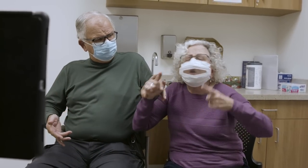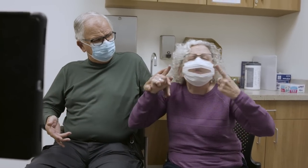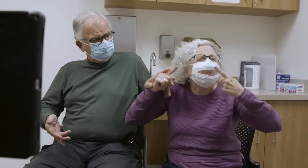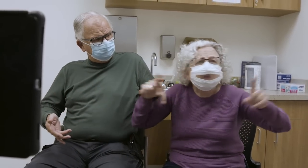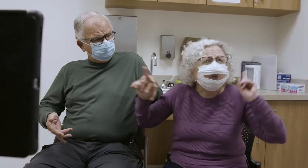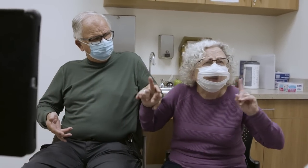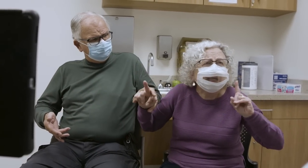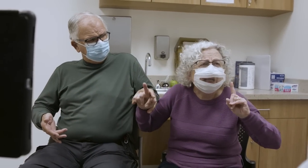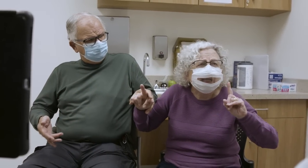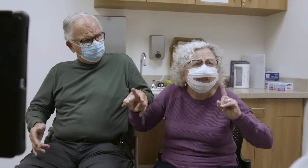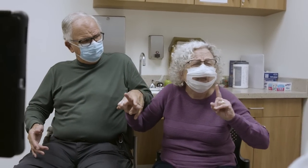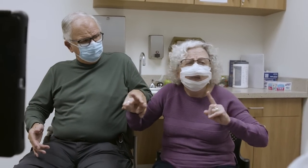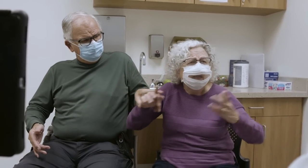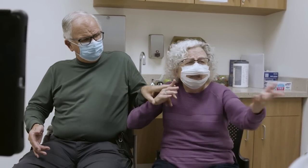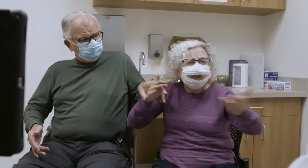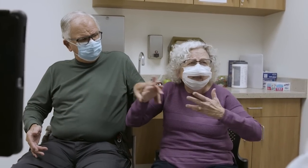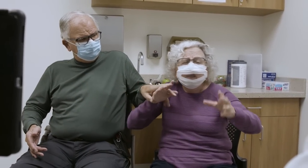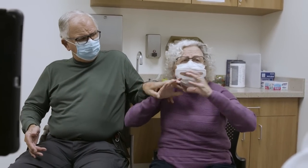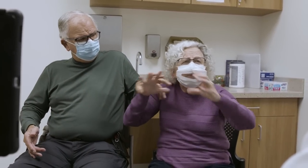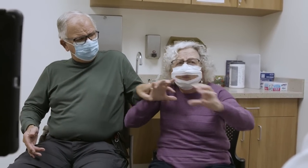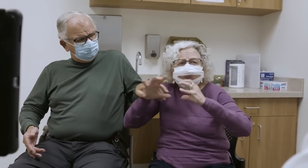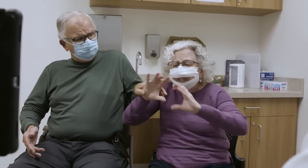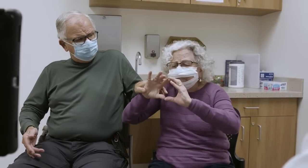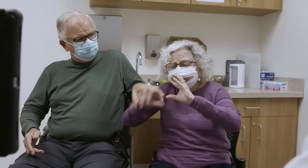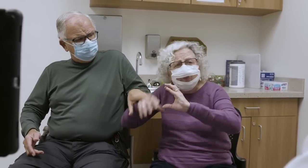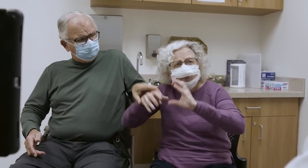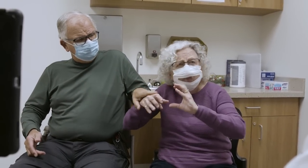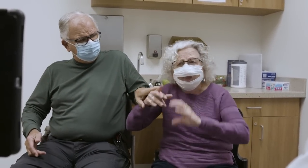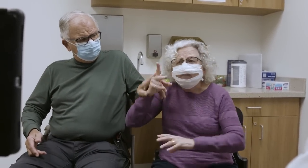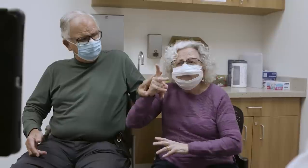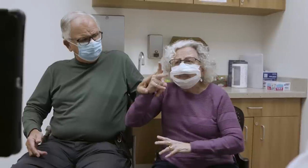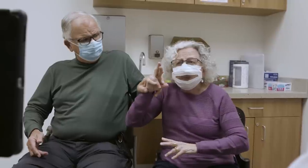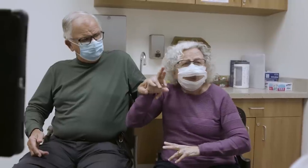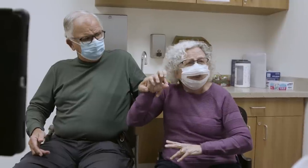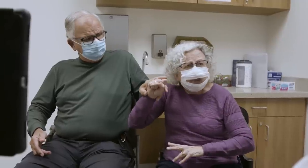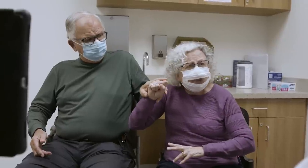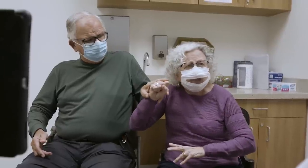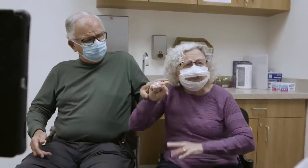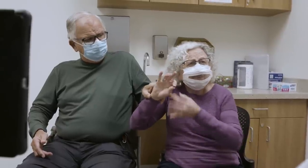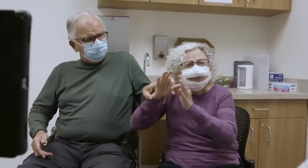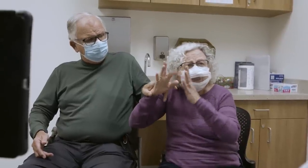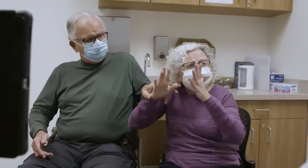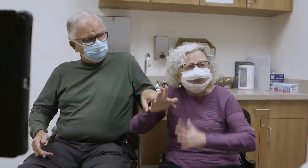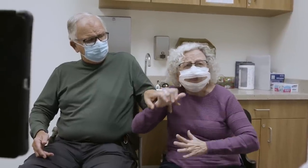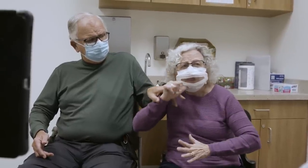And this is Ruby saying, “I’m sorry, this is not working! We are having a communication breakdown. Uh huh.